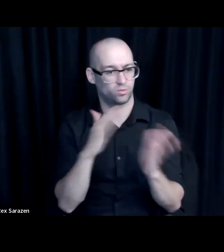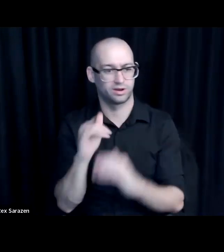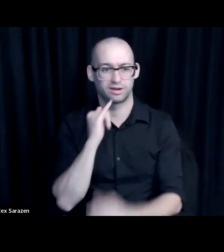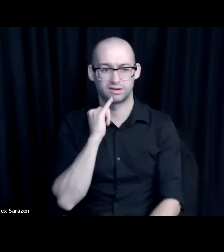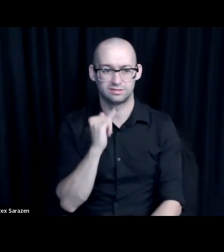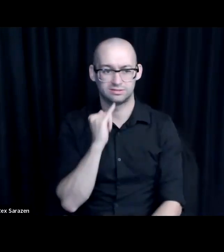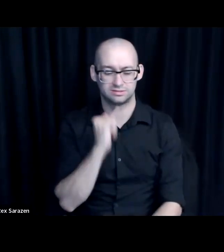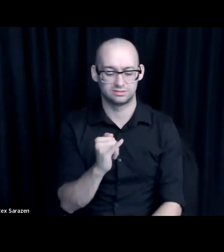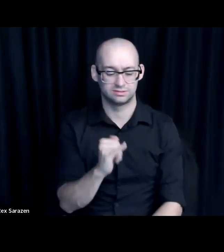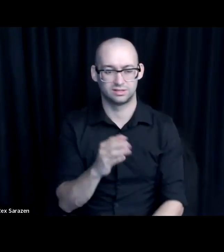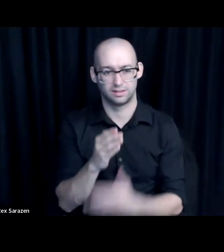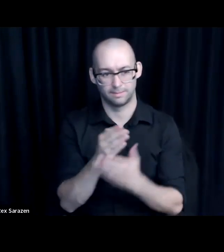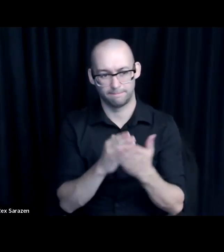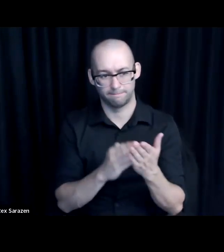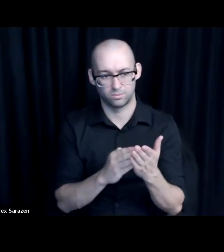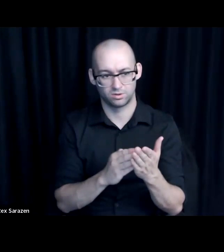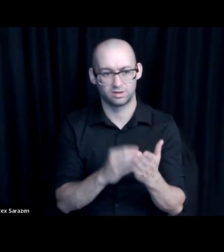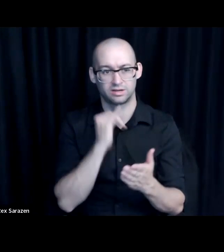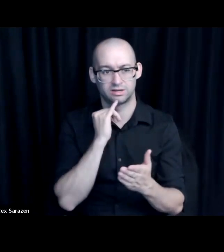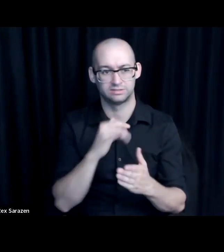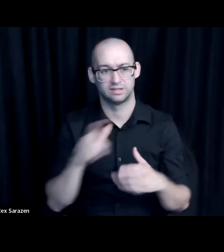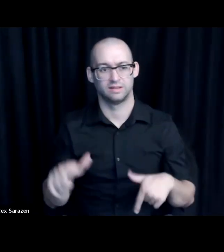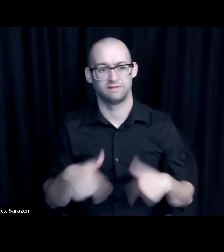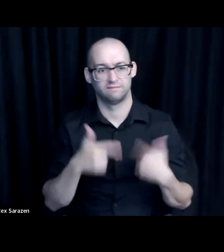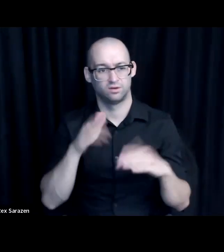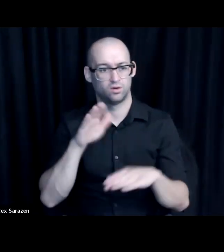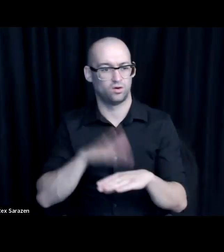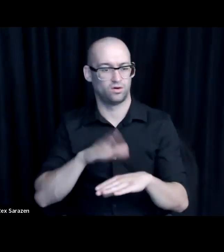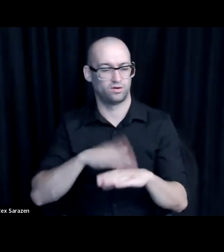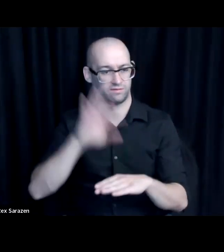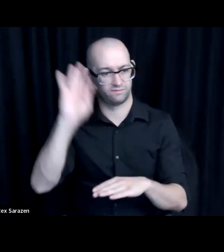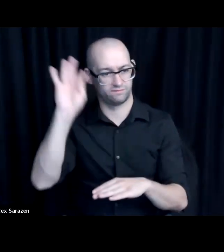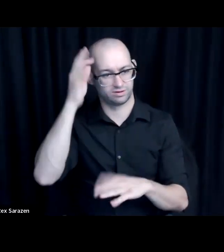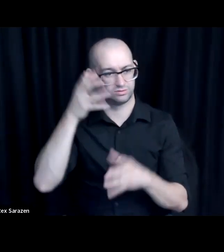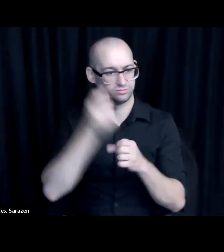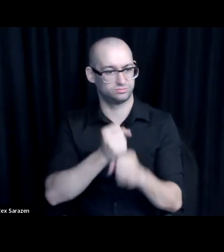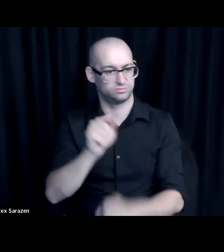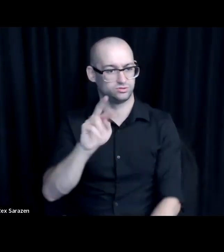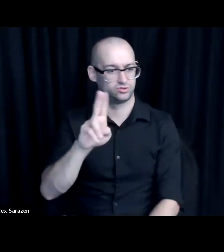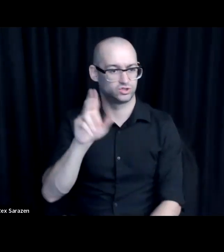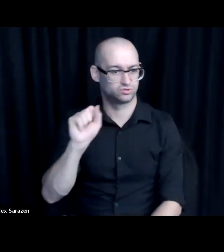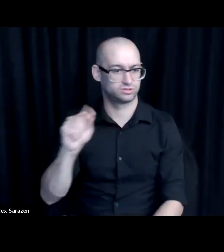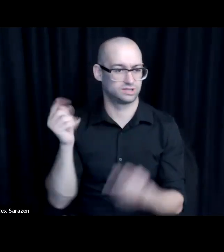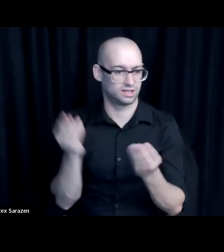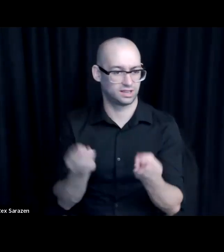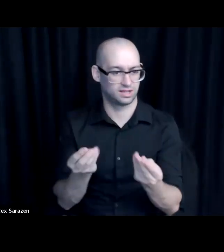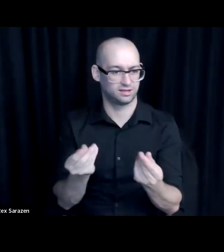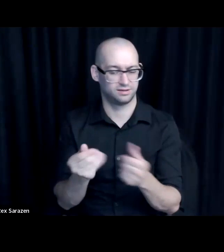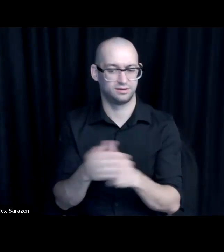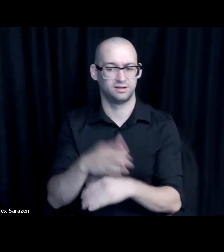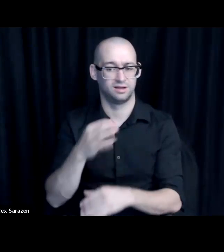a portion of our Tribe resides on Federal trust land. And so I was wondering if there were some